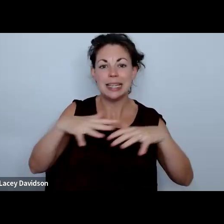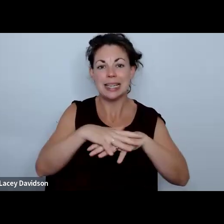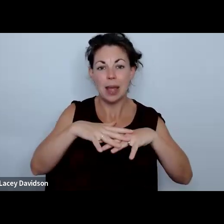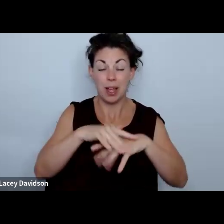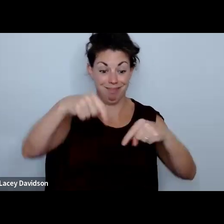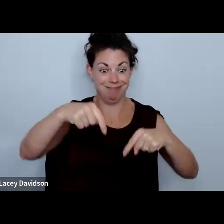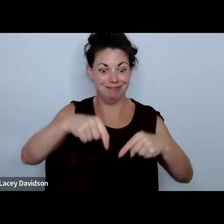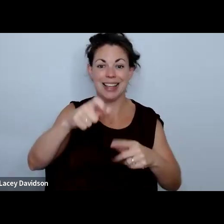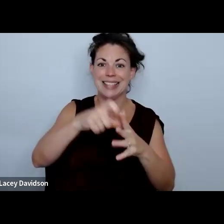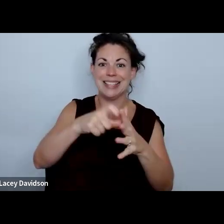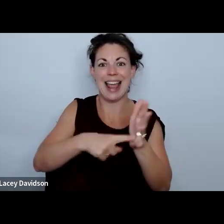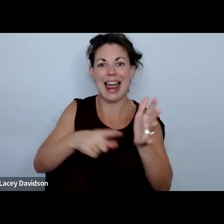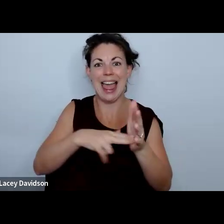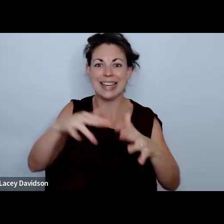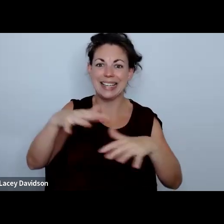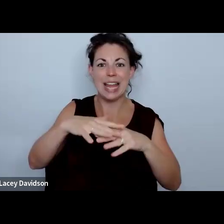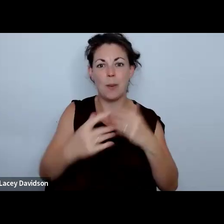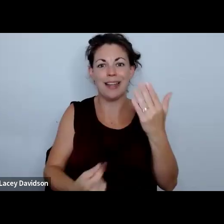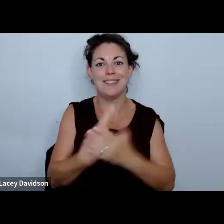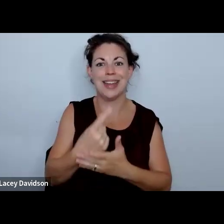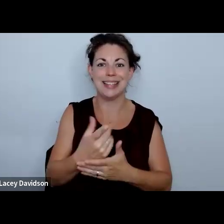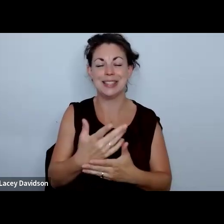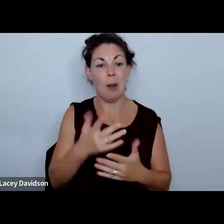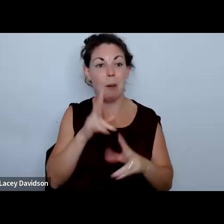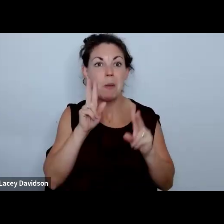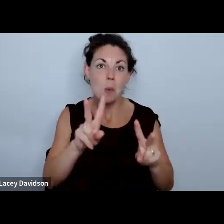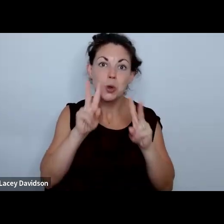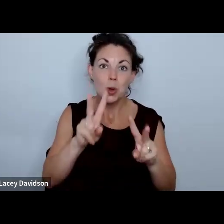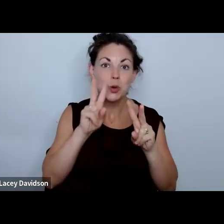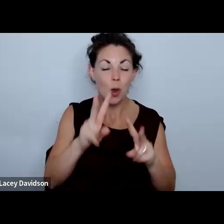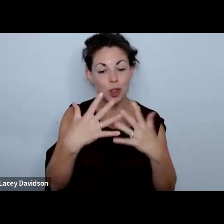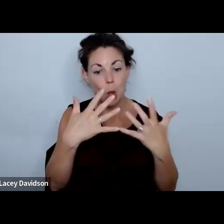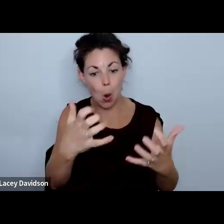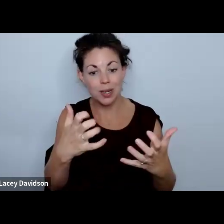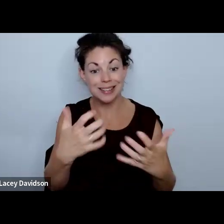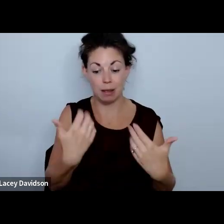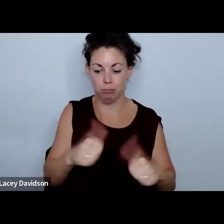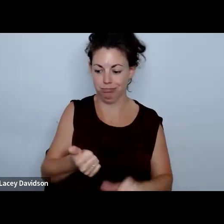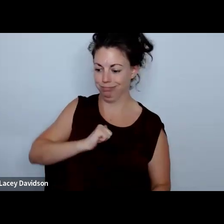I was also using the counseling service. And as someone from a different cultural background